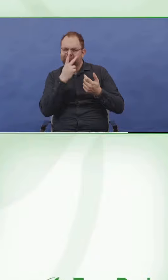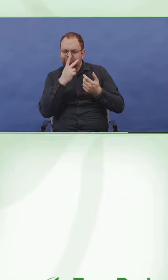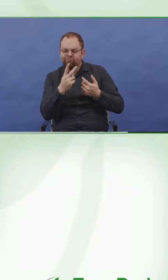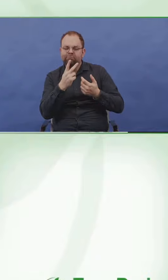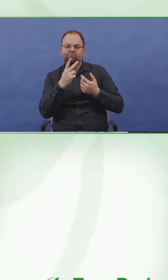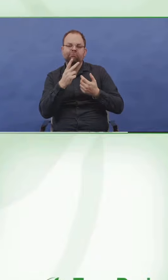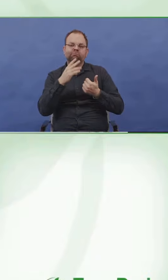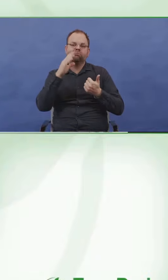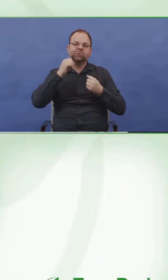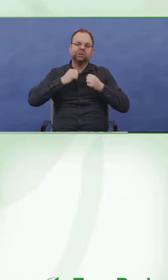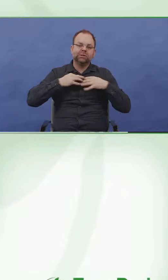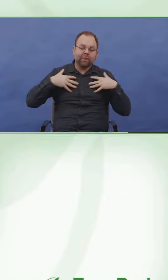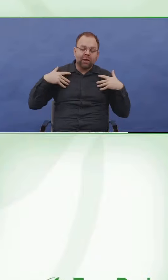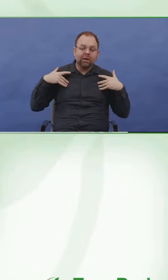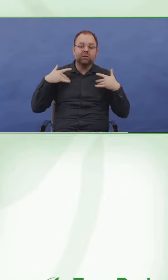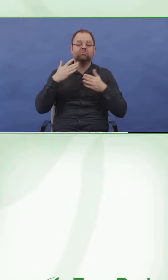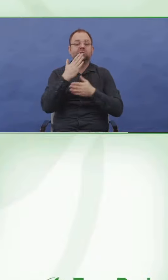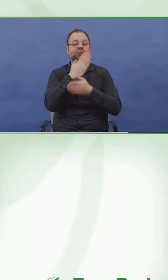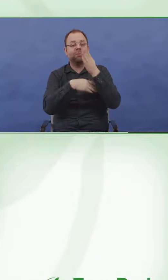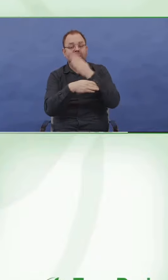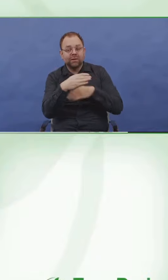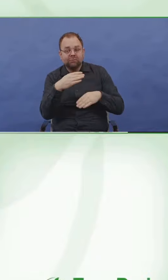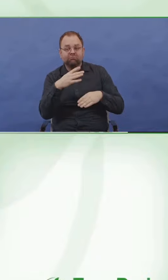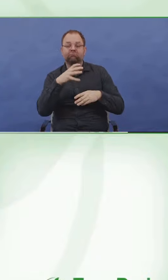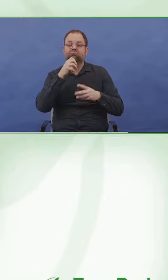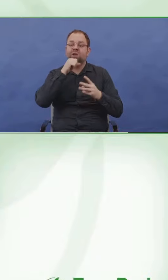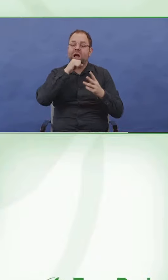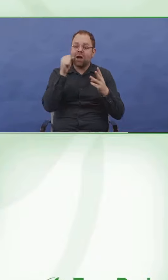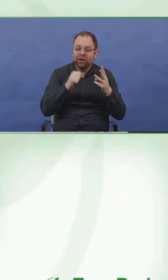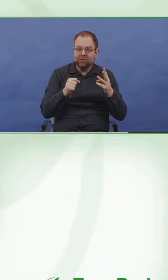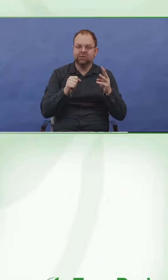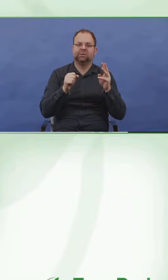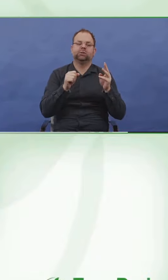approaches, feminist approaches, infrastructural plans and social